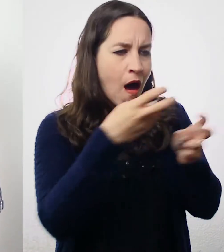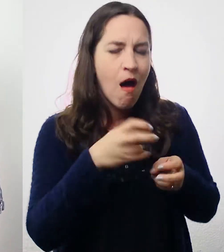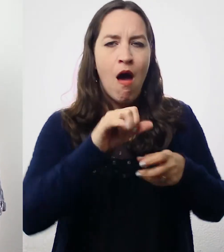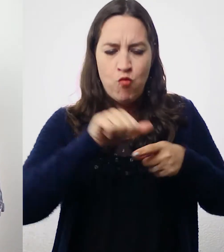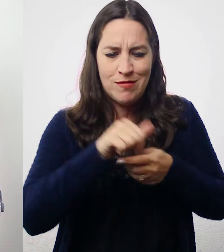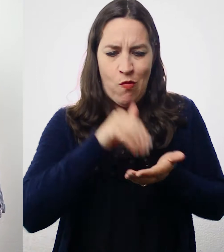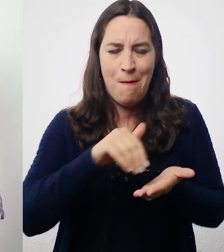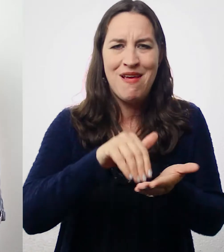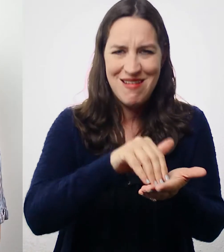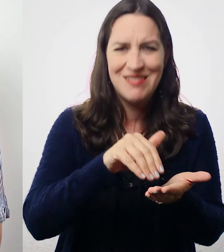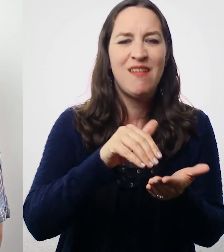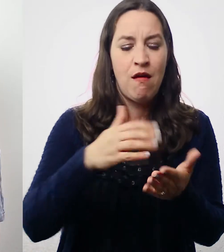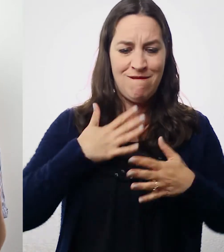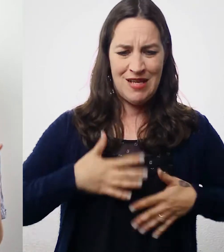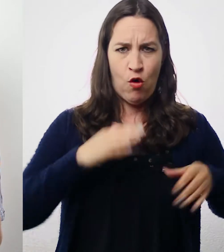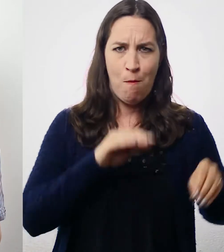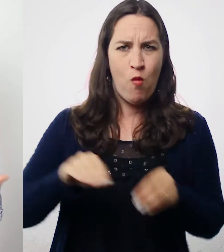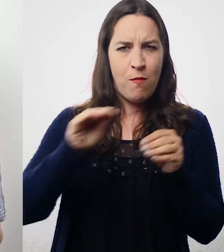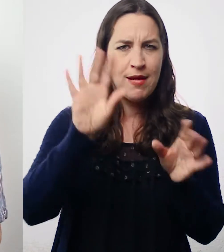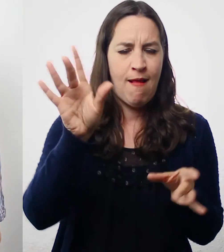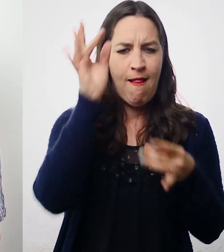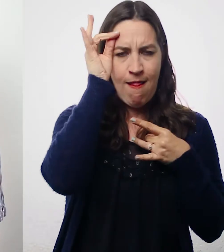times so that you can kind of get that physical movement incorporated into